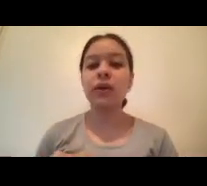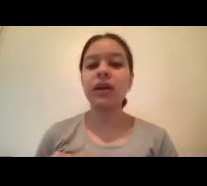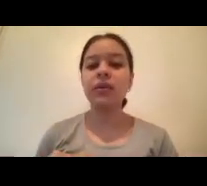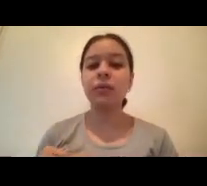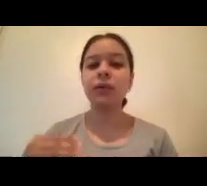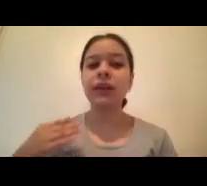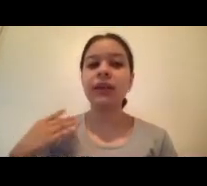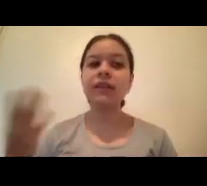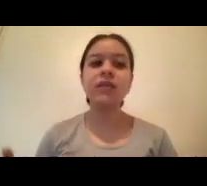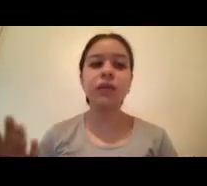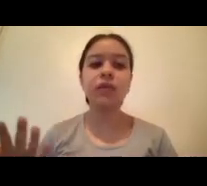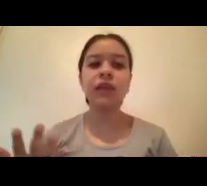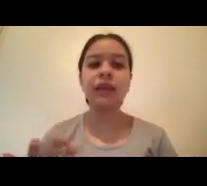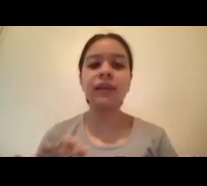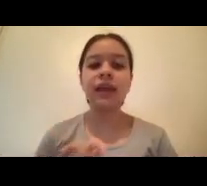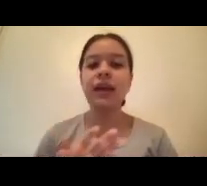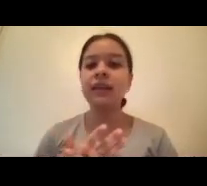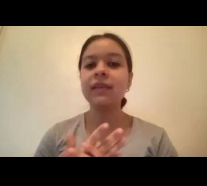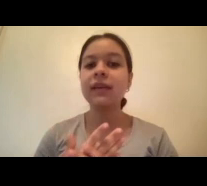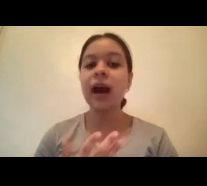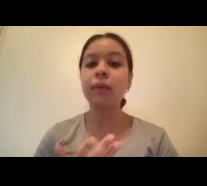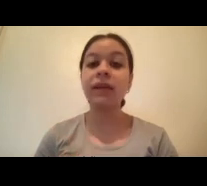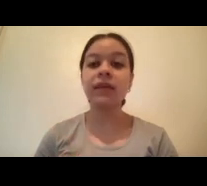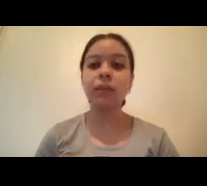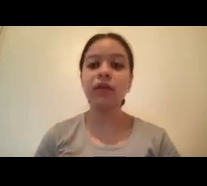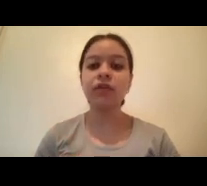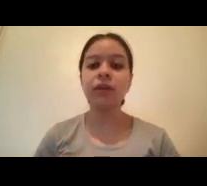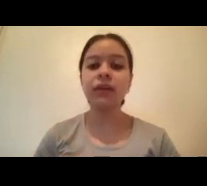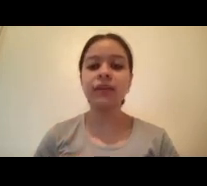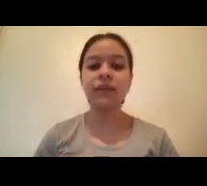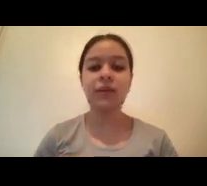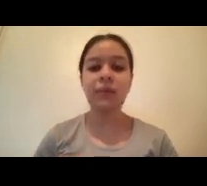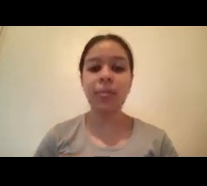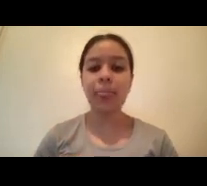we can really listen to those things and see how best to help our students.